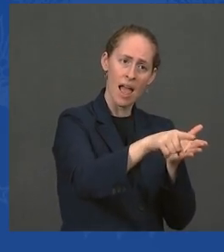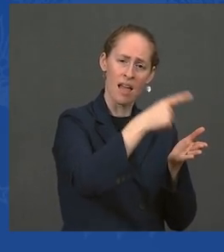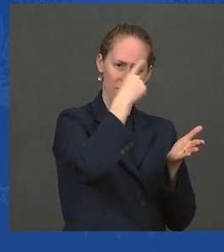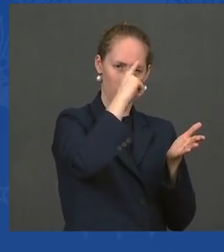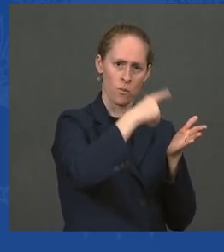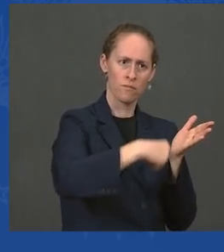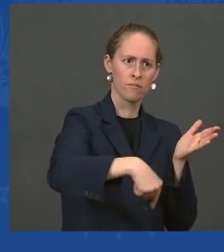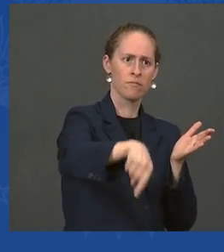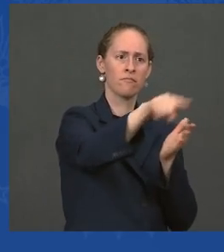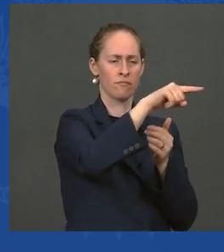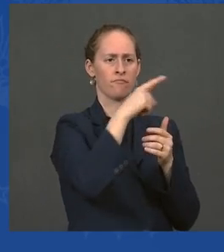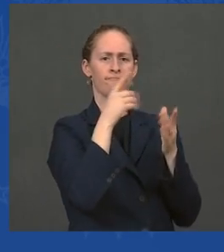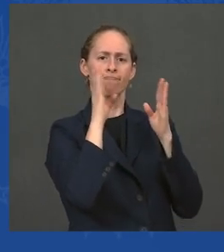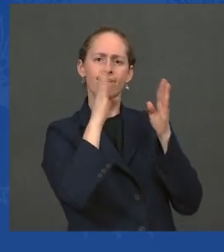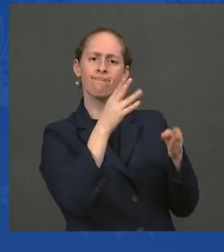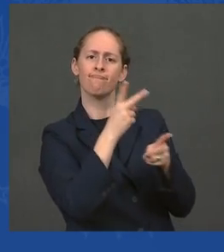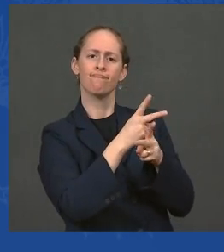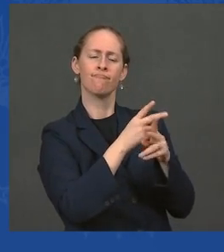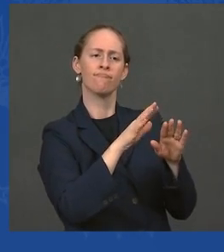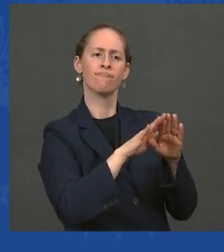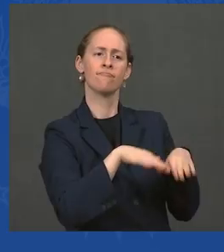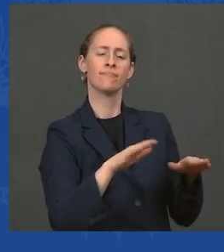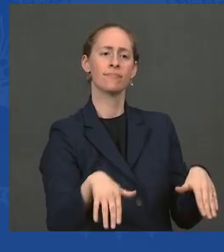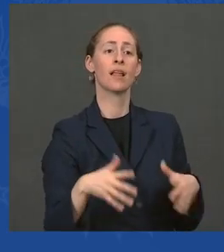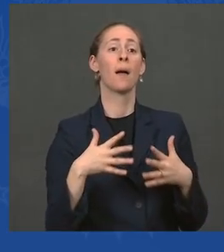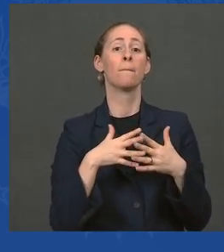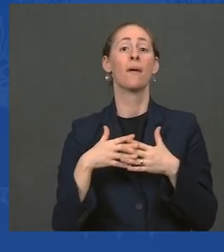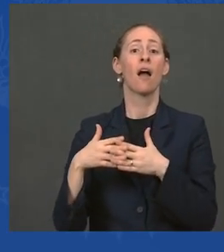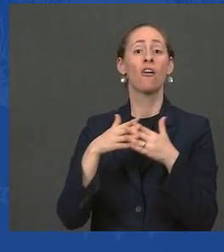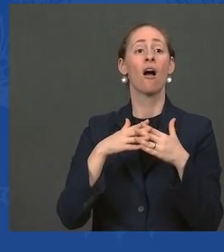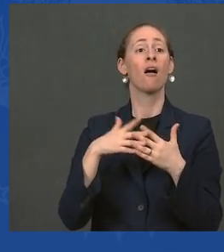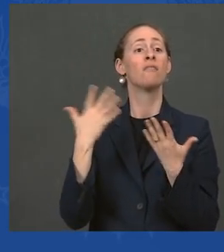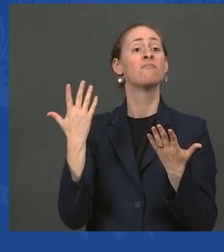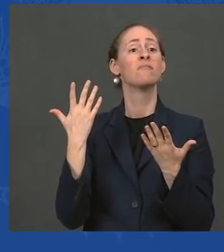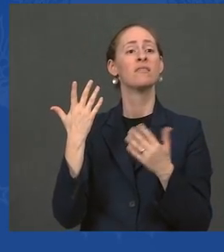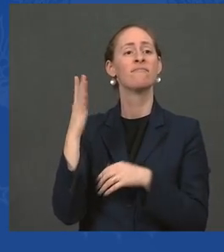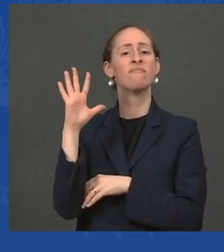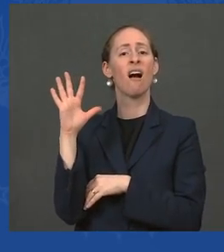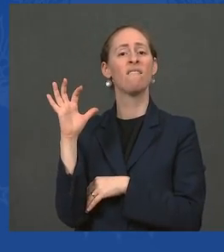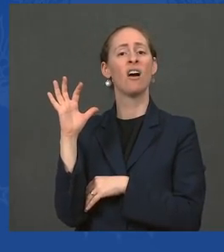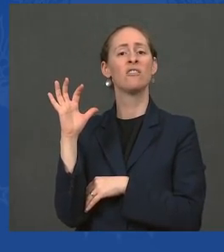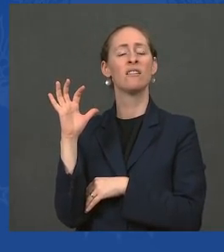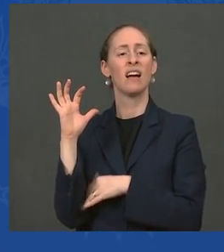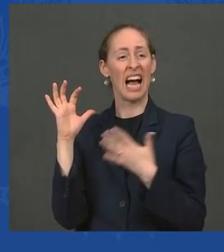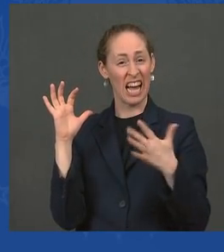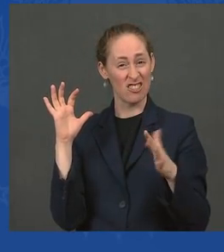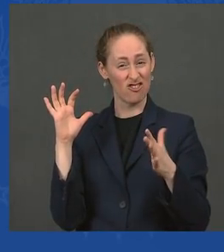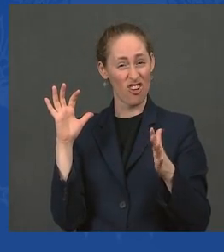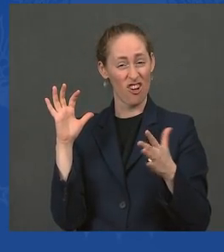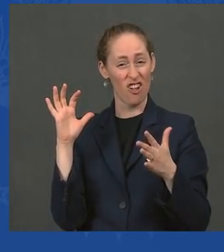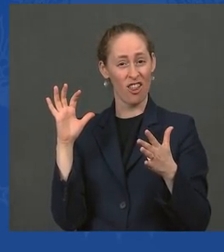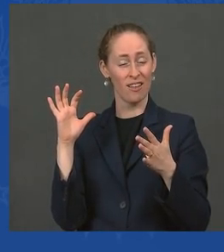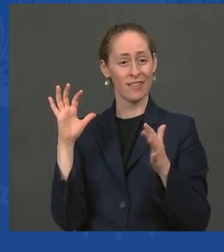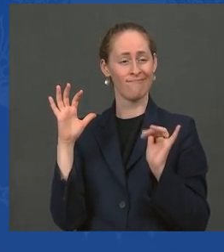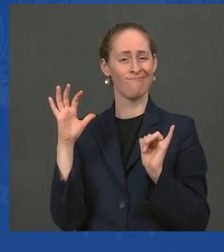America invests $500, 28 times less than our competitors. Here's what it does to our economy -- you all know it: